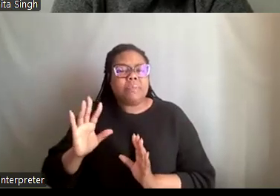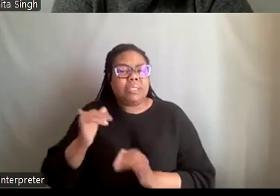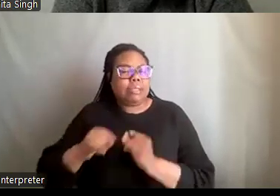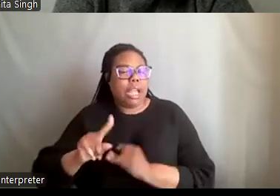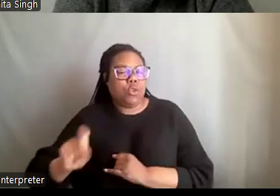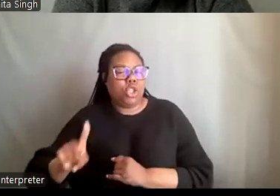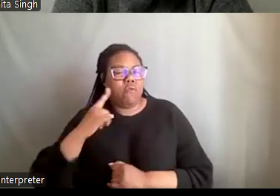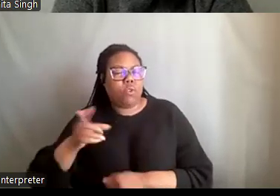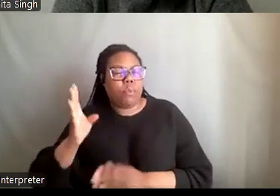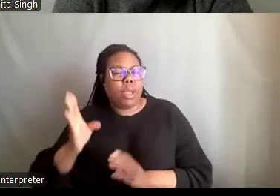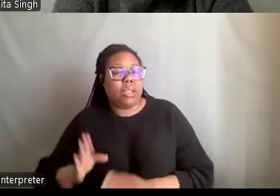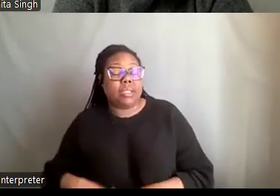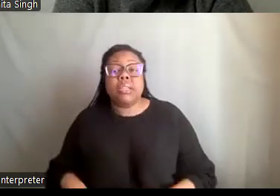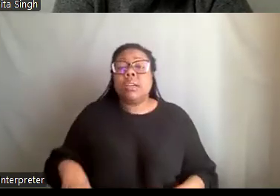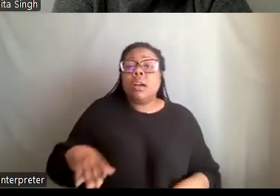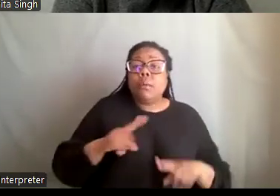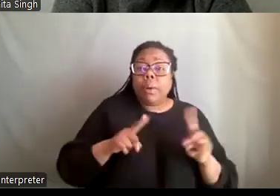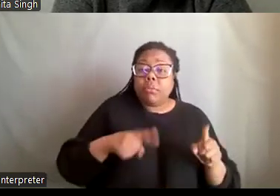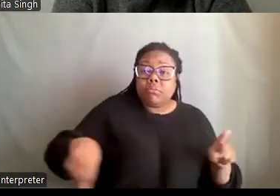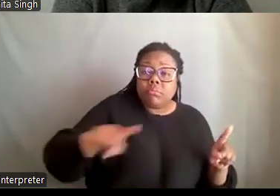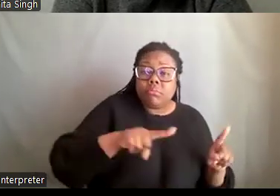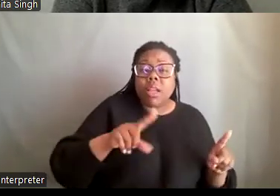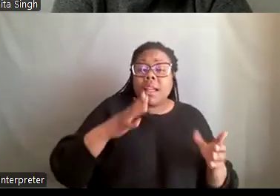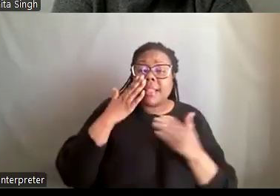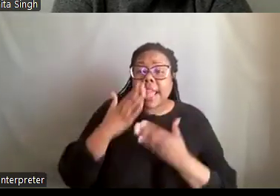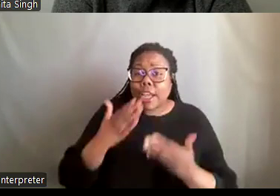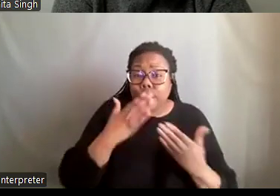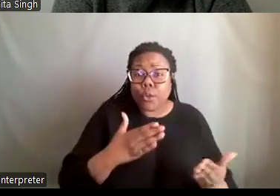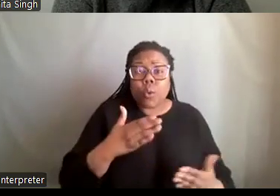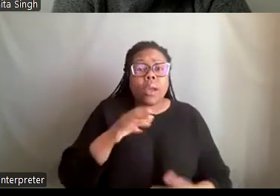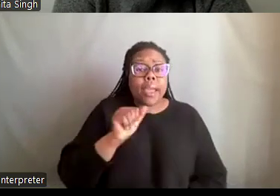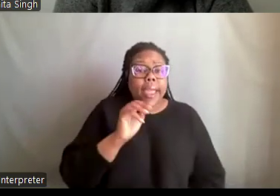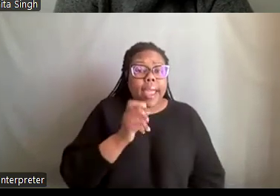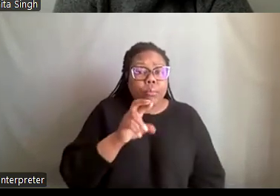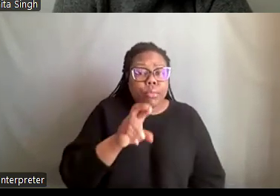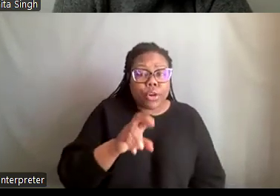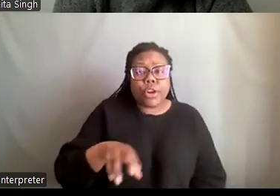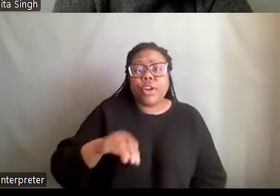So mostly I want to give a huge thank you to everyone